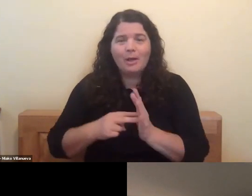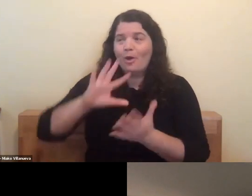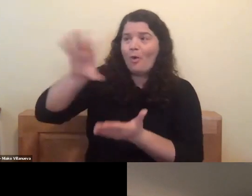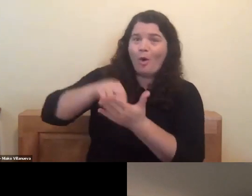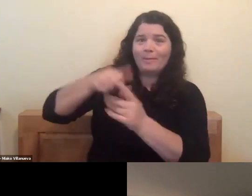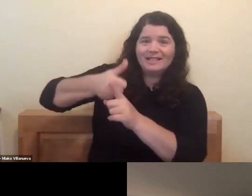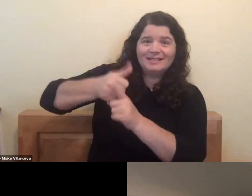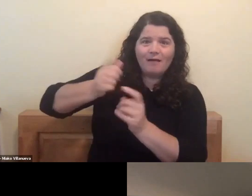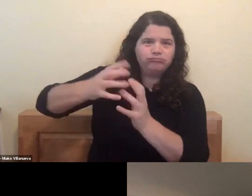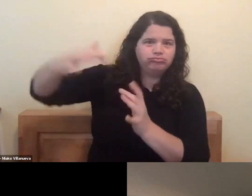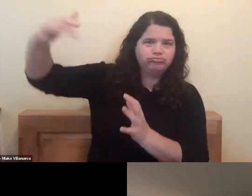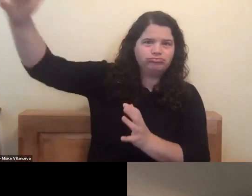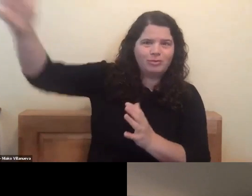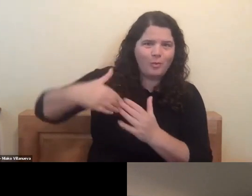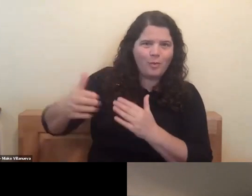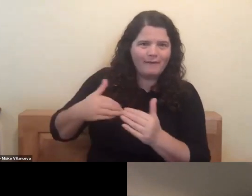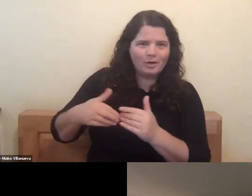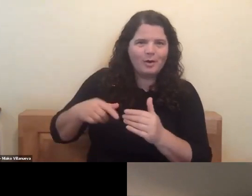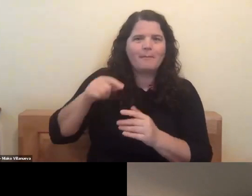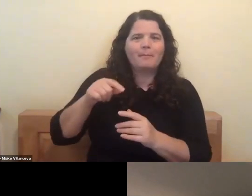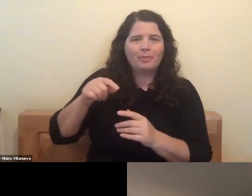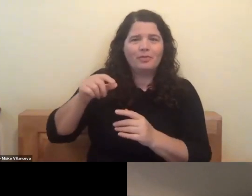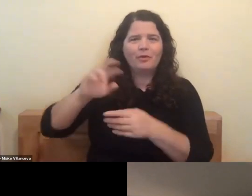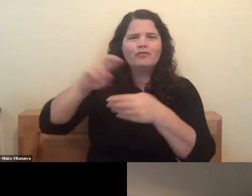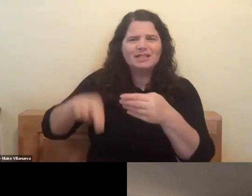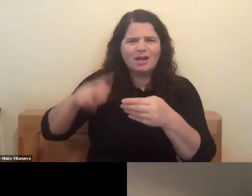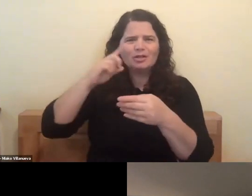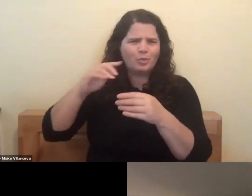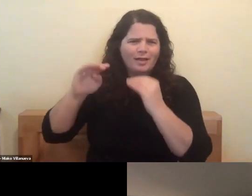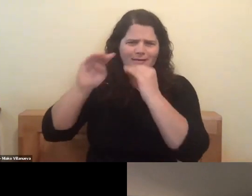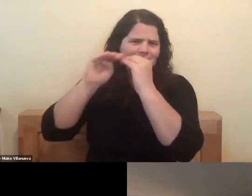the results are going to stabilize at some point because they are limited by the amount that